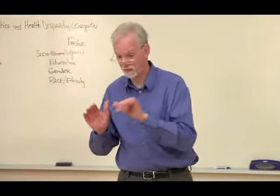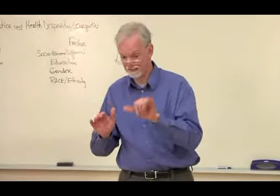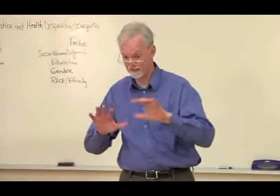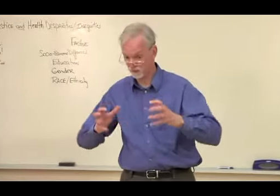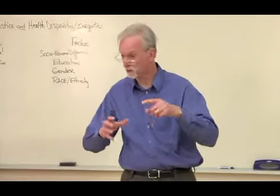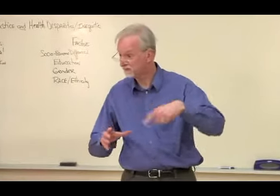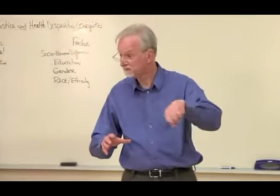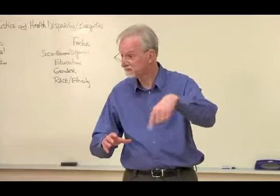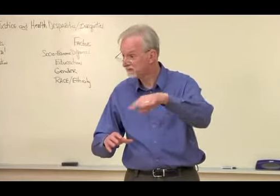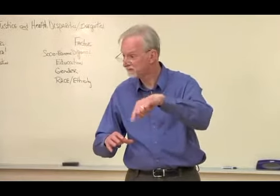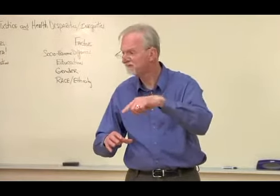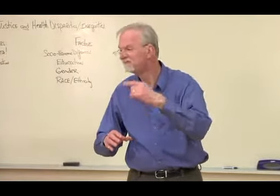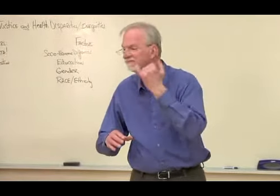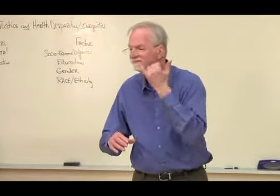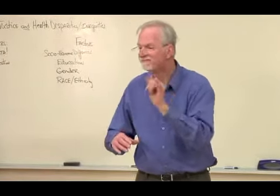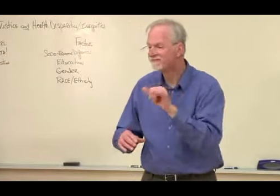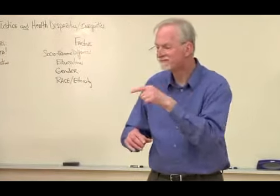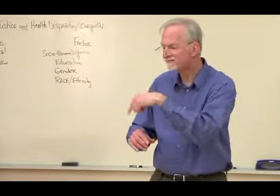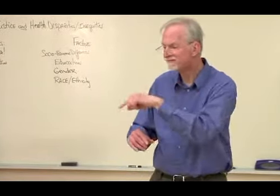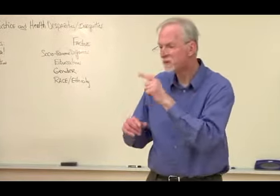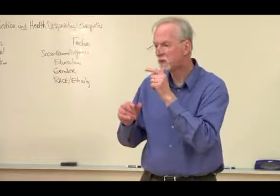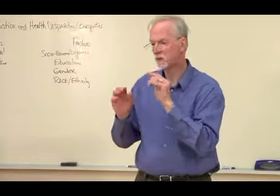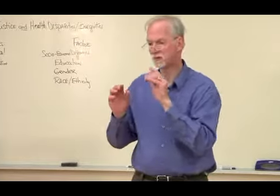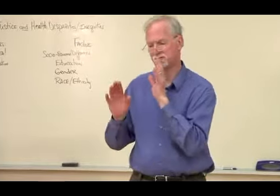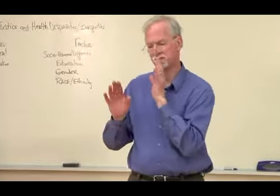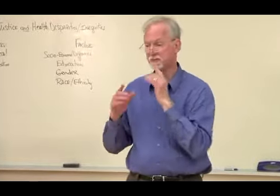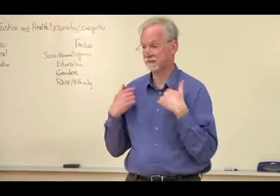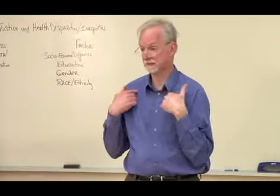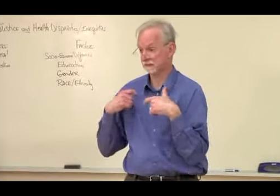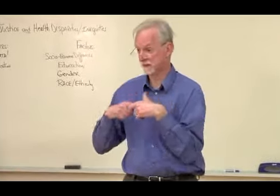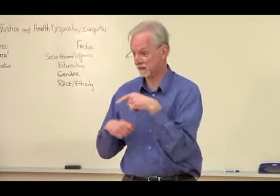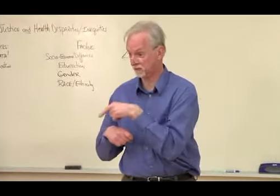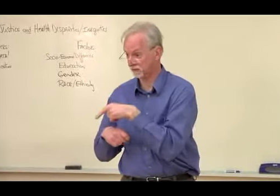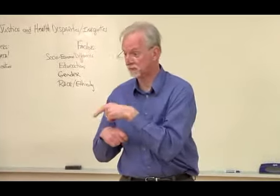Research with these other groups, like people who speak Spanish,